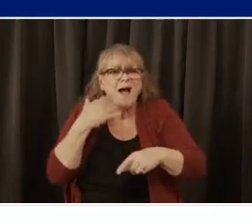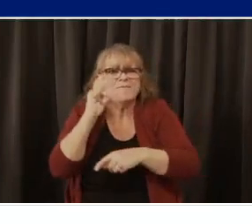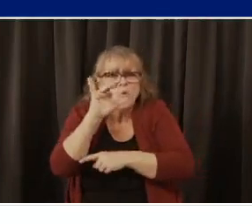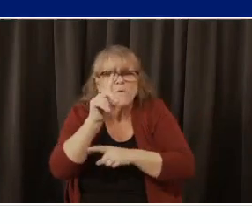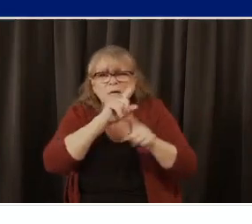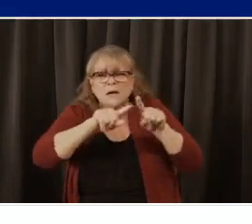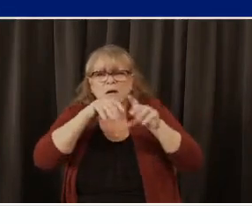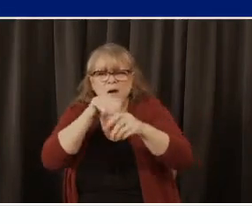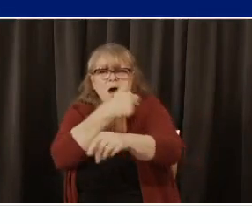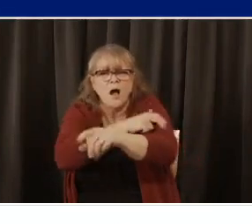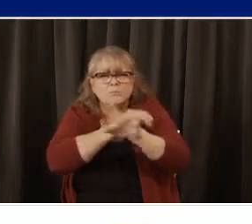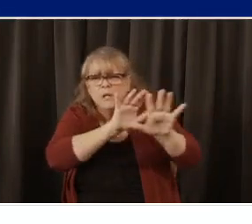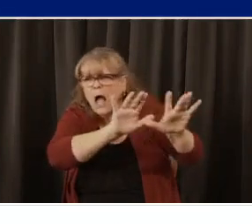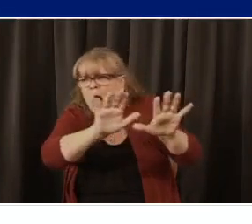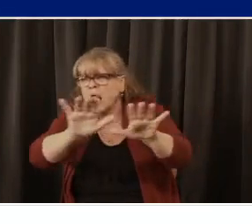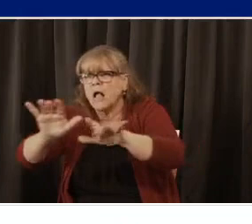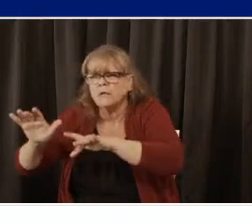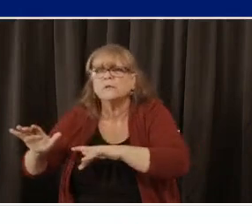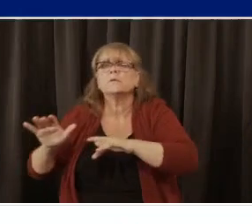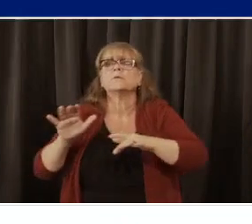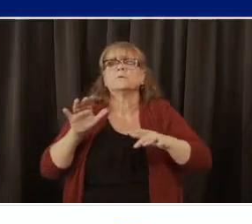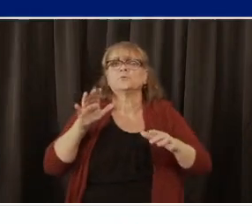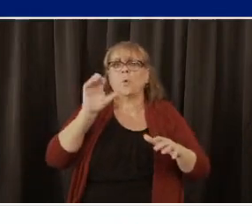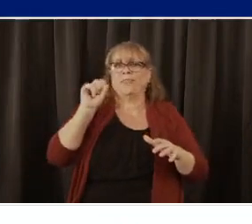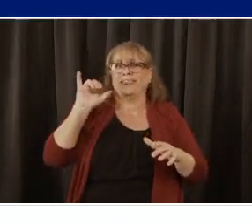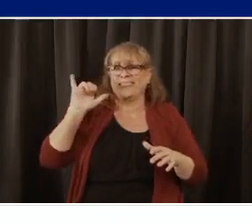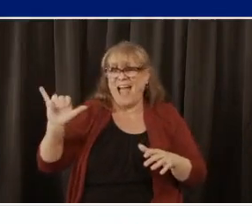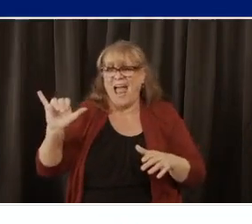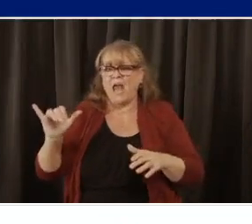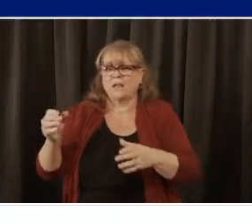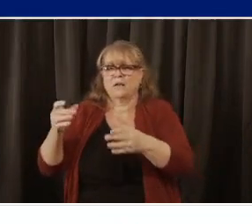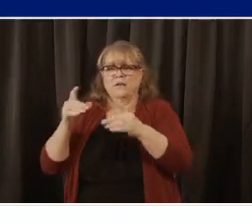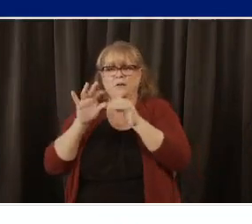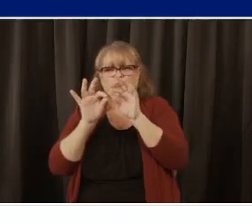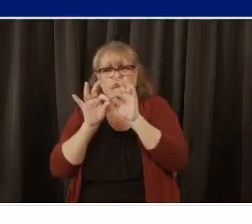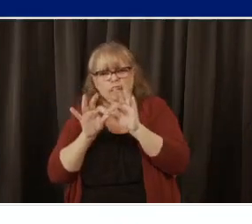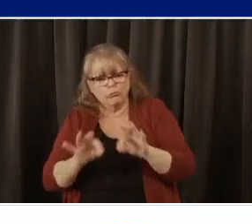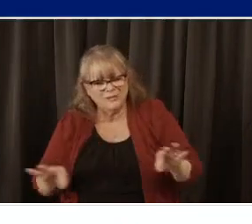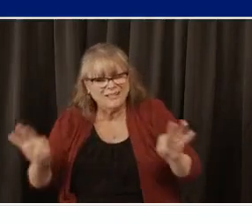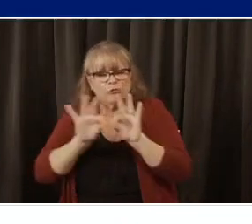on hospitals that were struggling with staffing hospitals that were struggling with PP E,